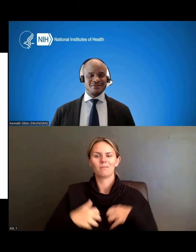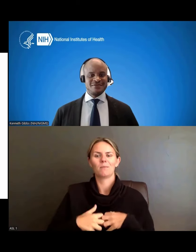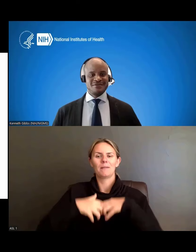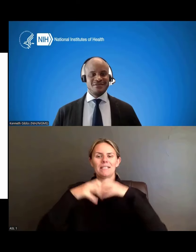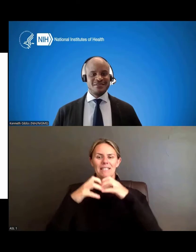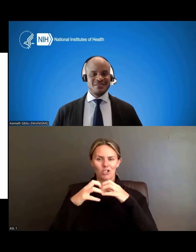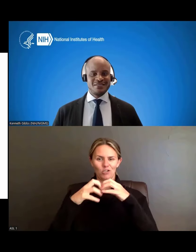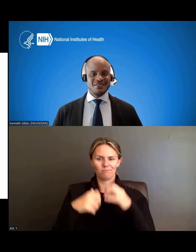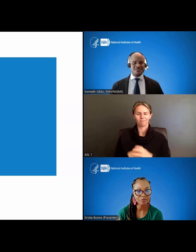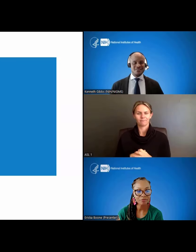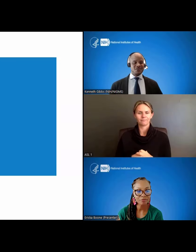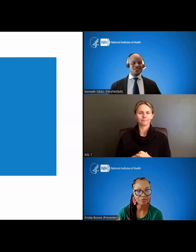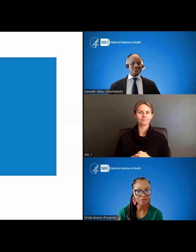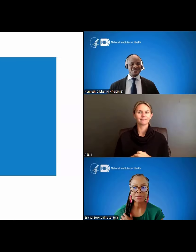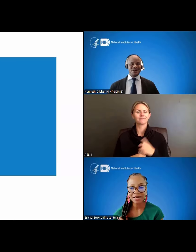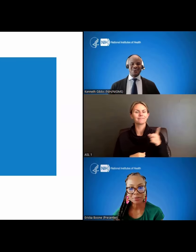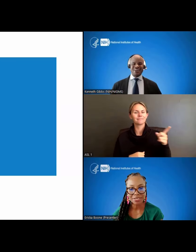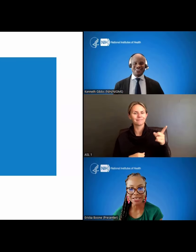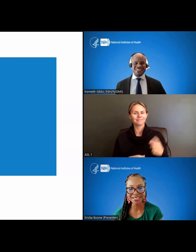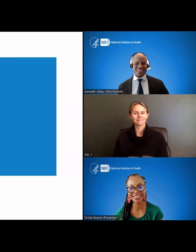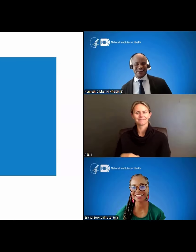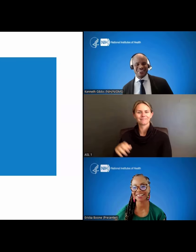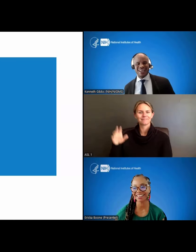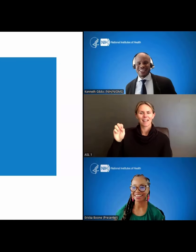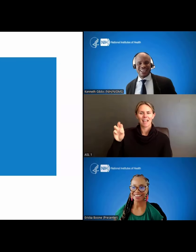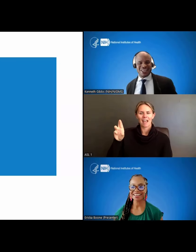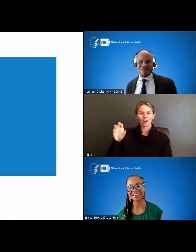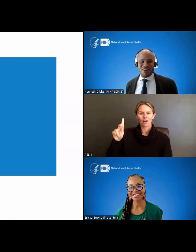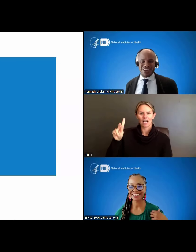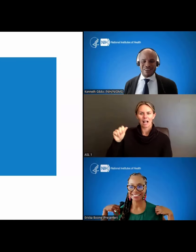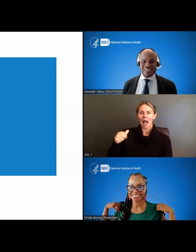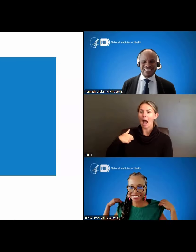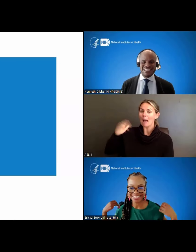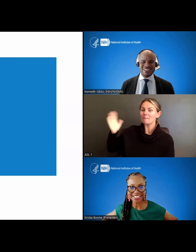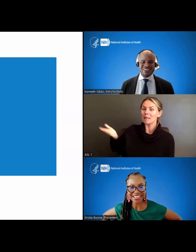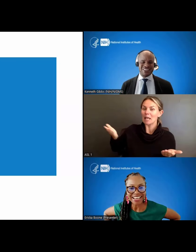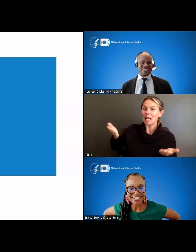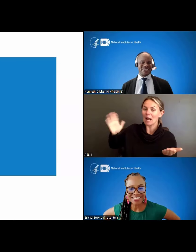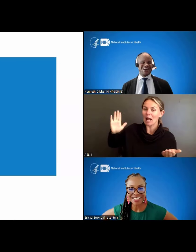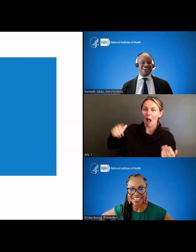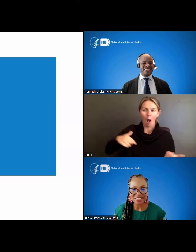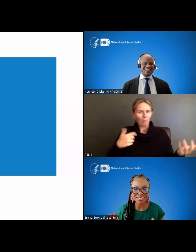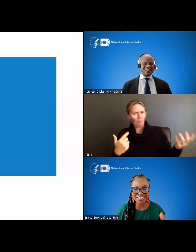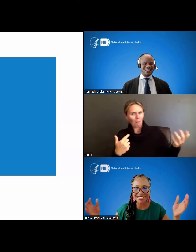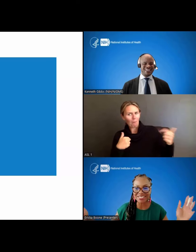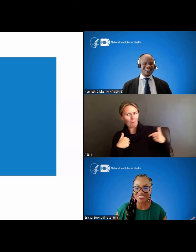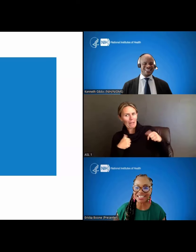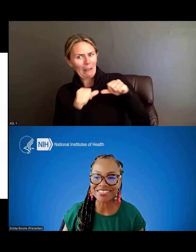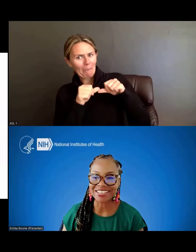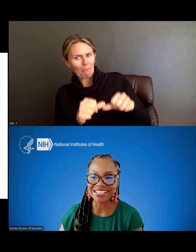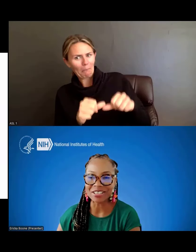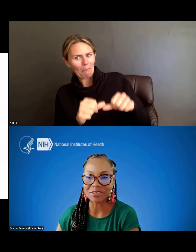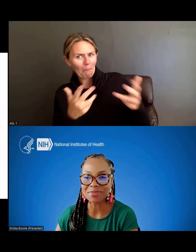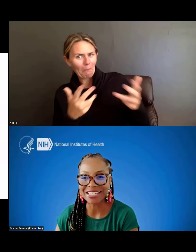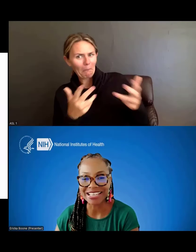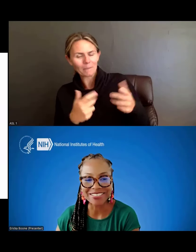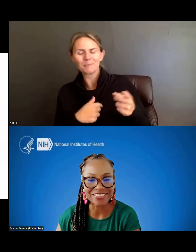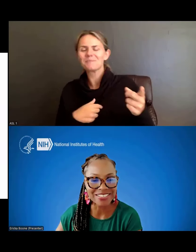Dr. Ericka Boone: All right, here I am, here I am. Dr. Kenneth Gibbs: Okay, I was going to say, I'll keep going if I need to. There you go, all right. Dr. Ericka Boone: I was in the Q and A, trying to help to answer